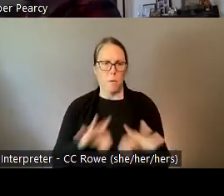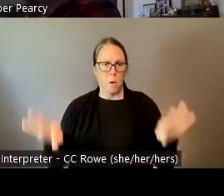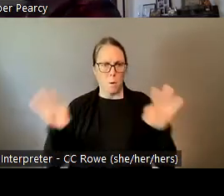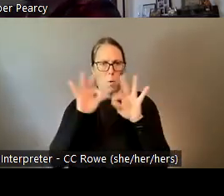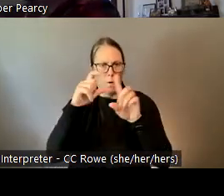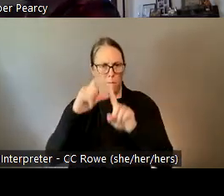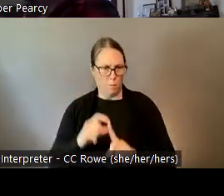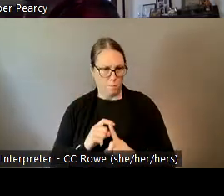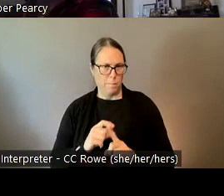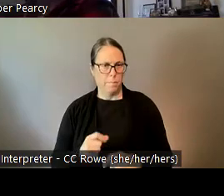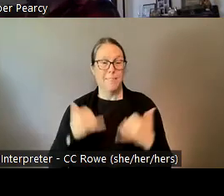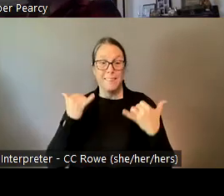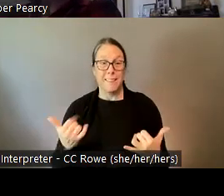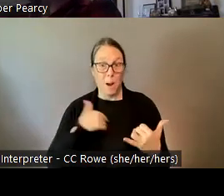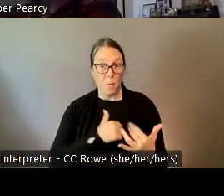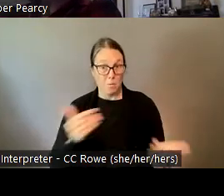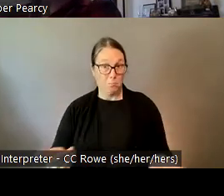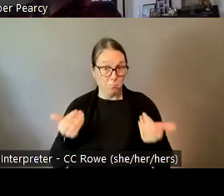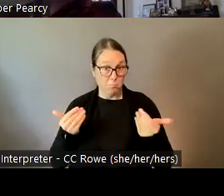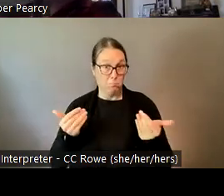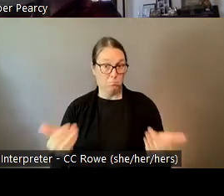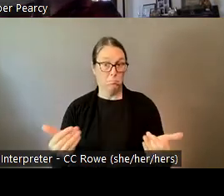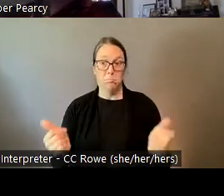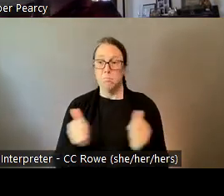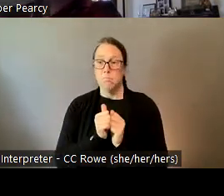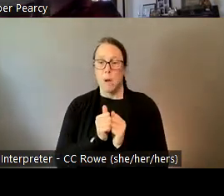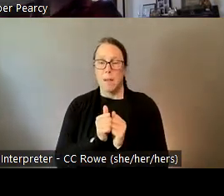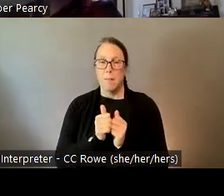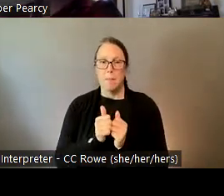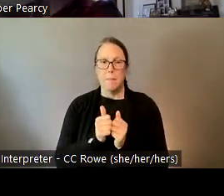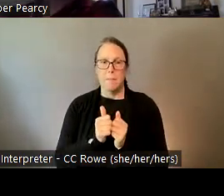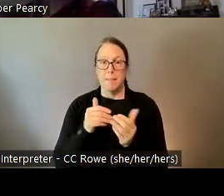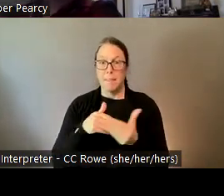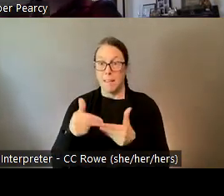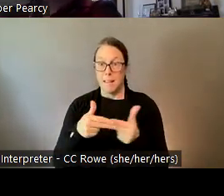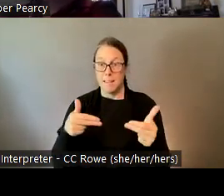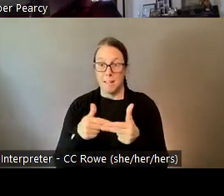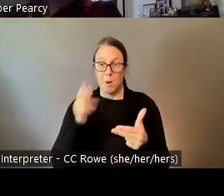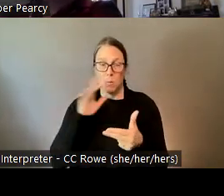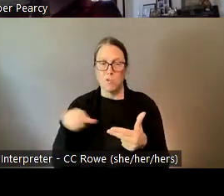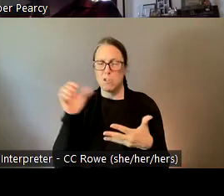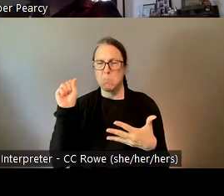and we can move on to the next slide, which we'll just briefly run through